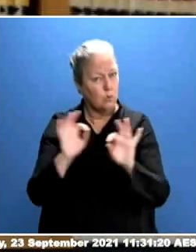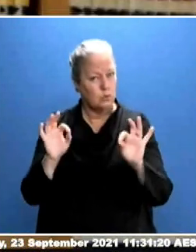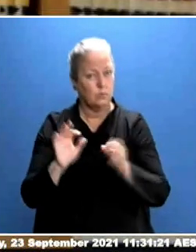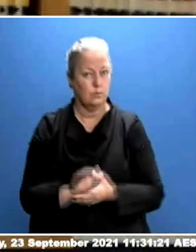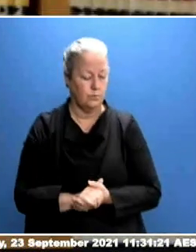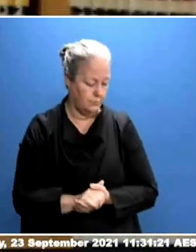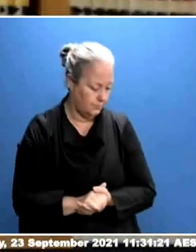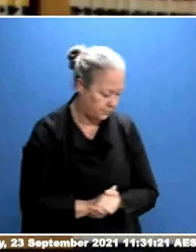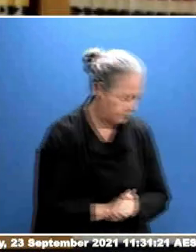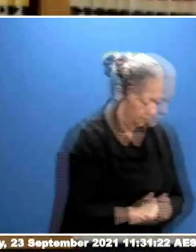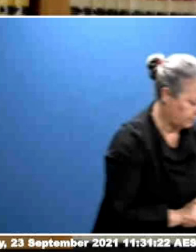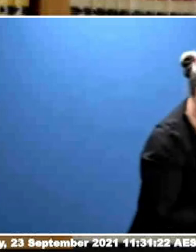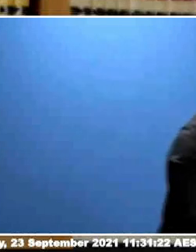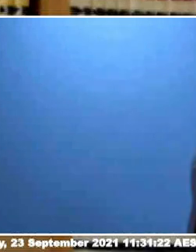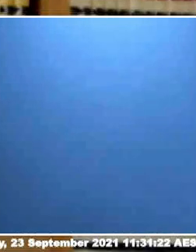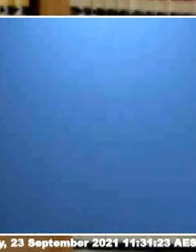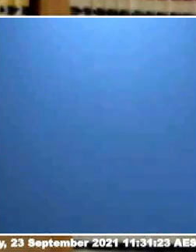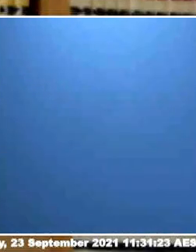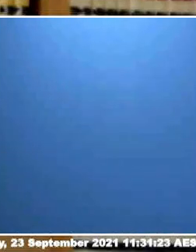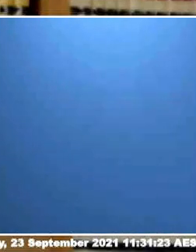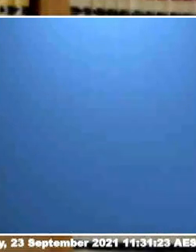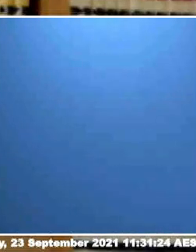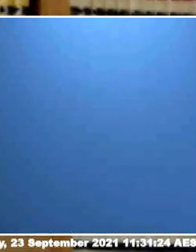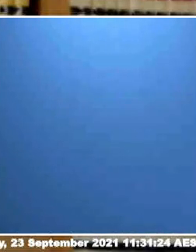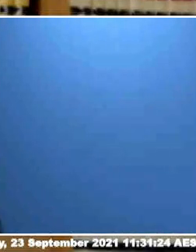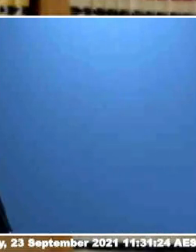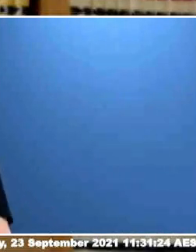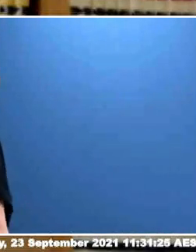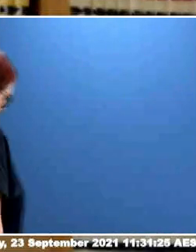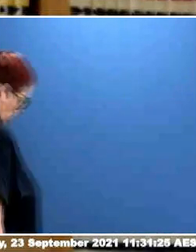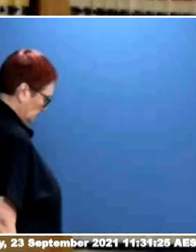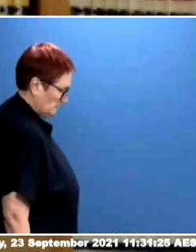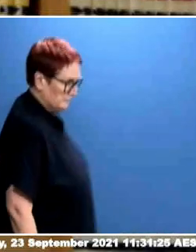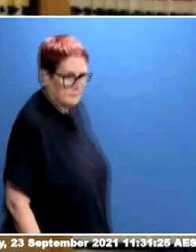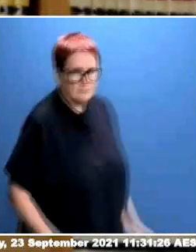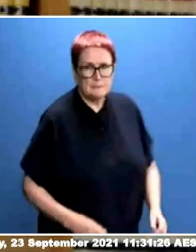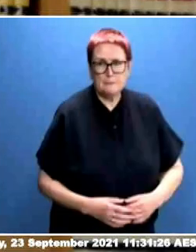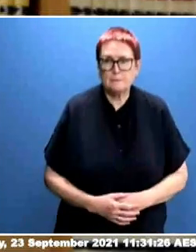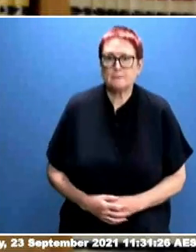I couldn't speak to the specific numbers. I think that it sits generally between 40 and 50 per cent currently.